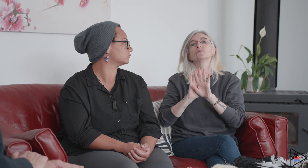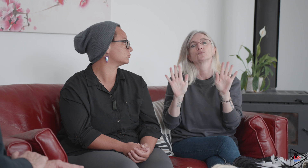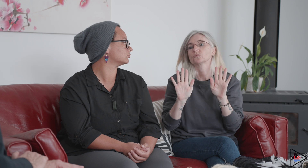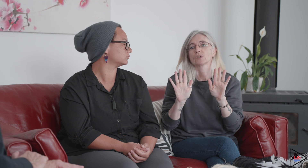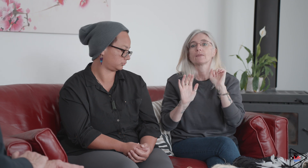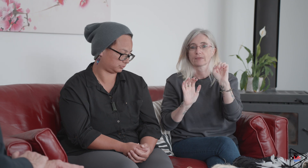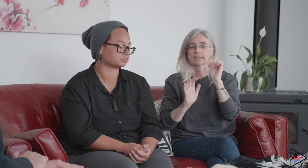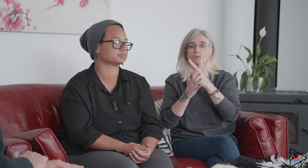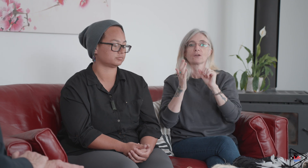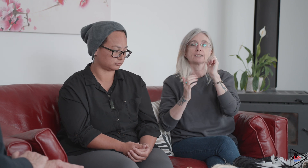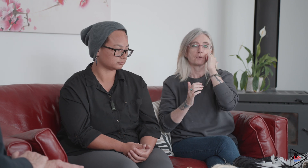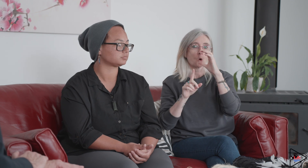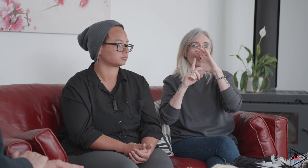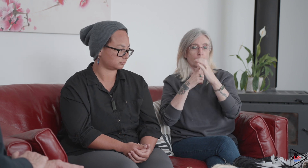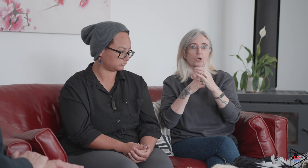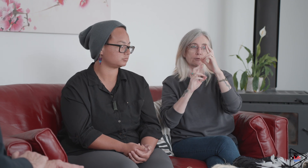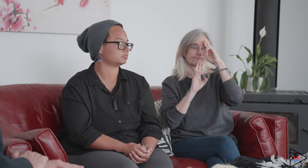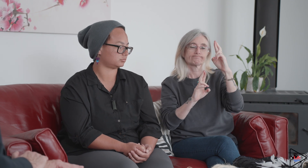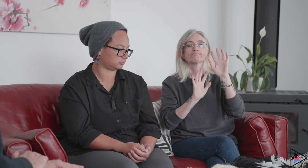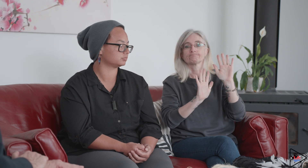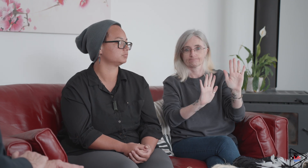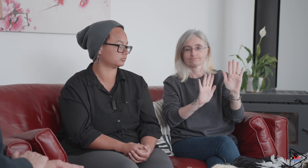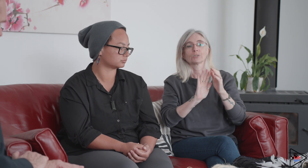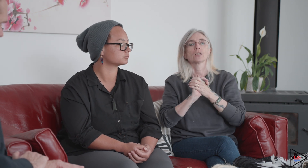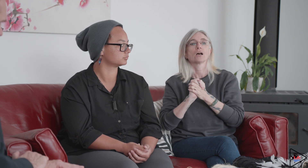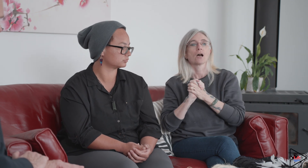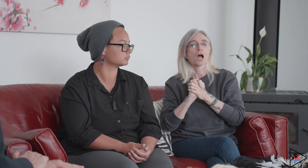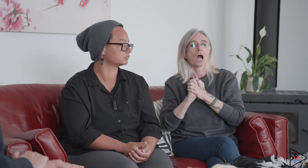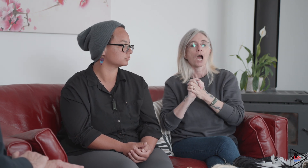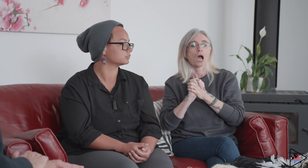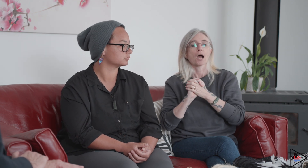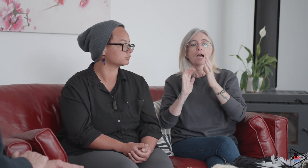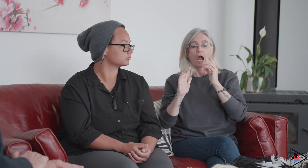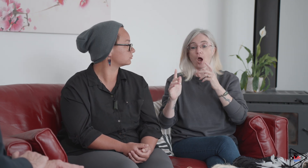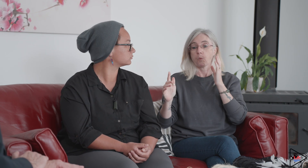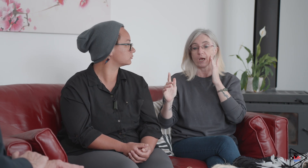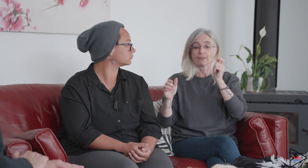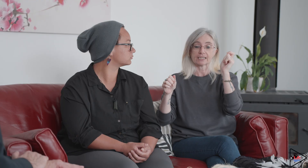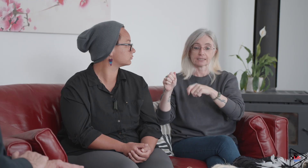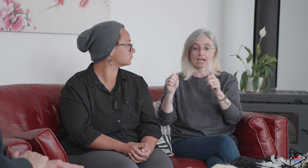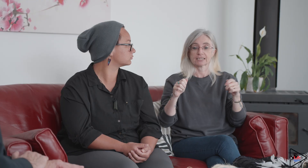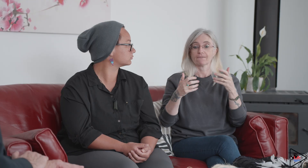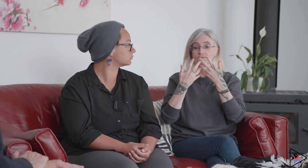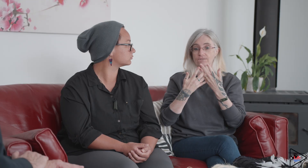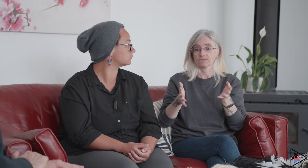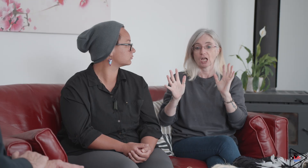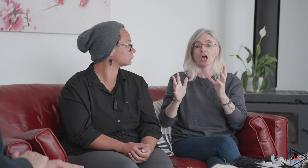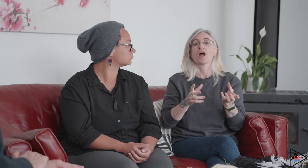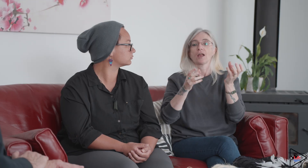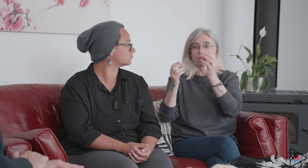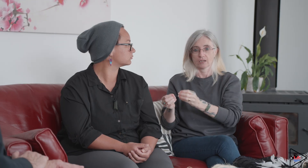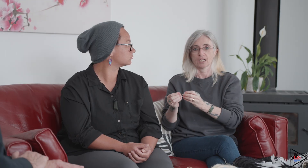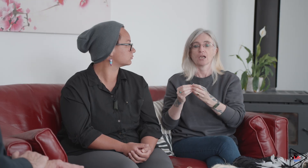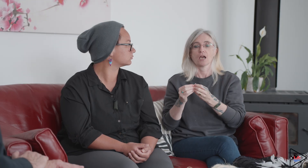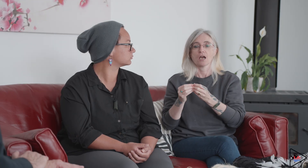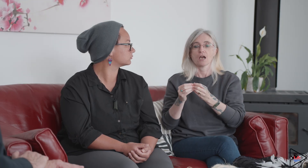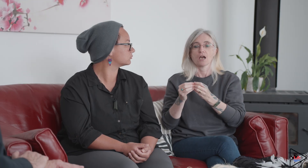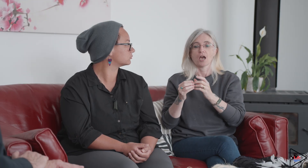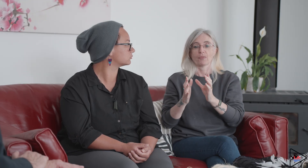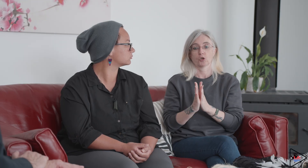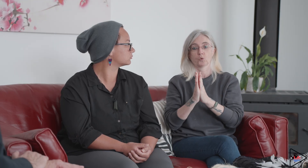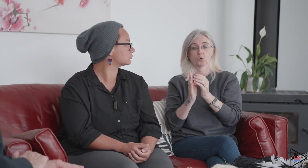it's raining. That's also very well-known Māori traditional knowledge. When you do the cutting,